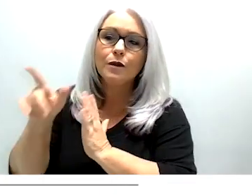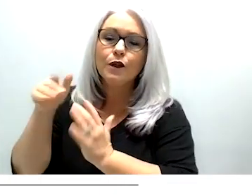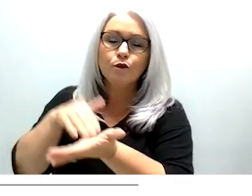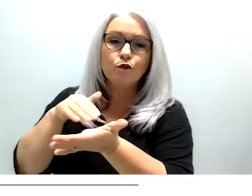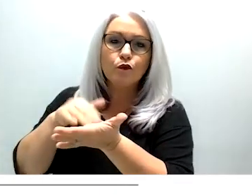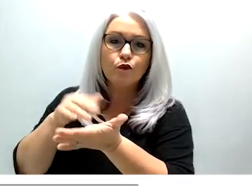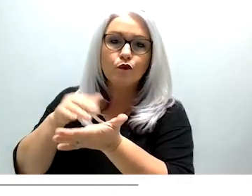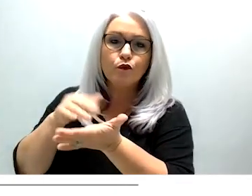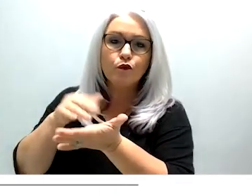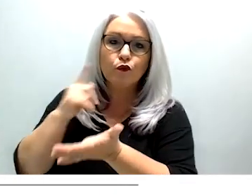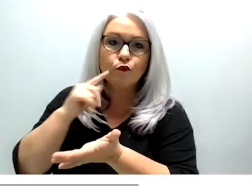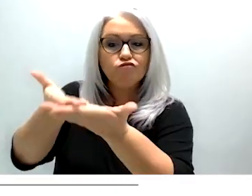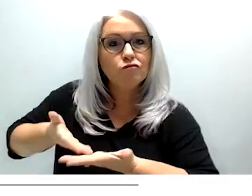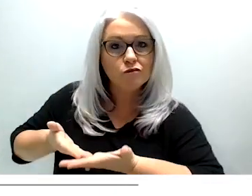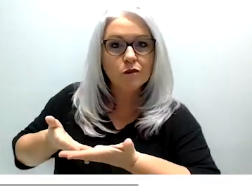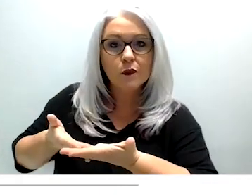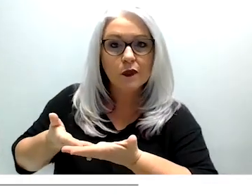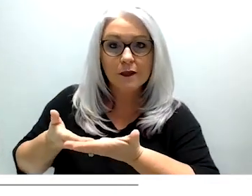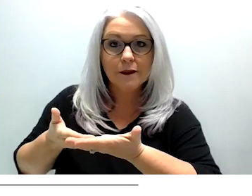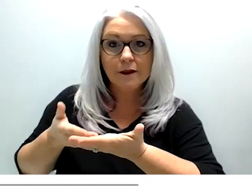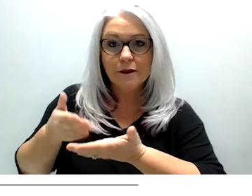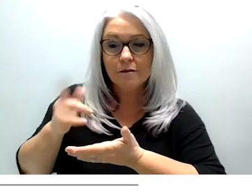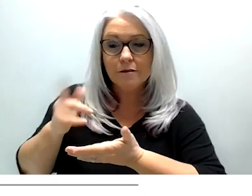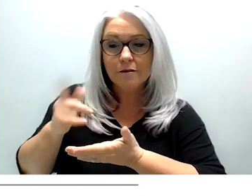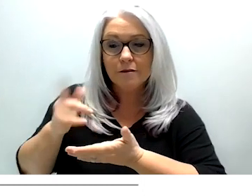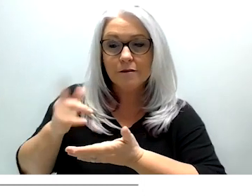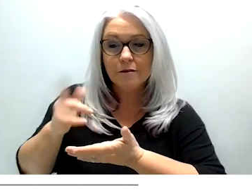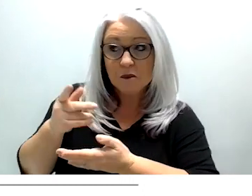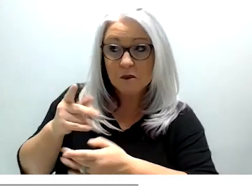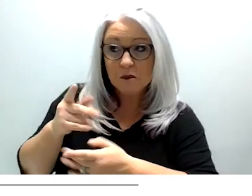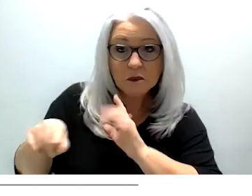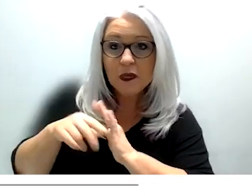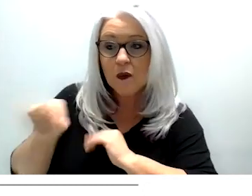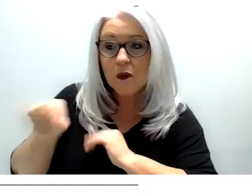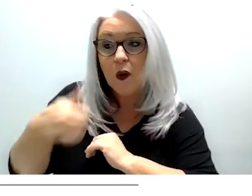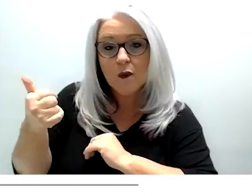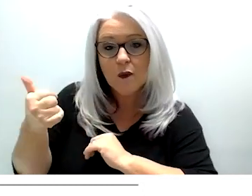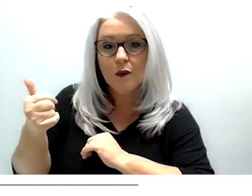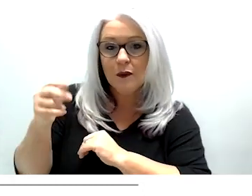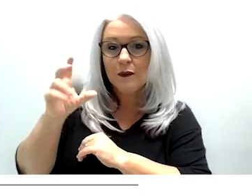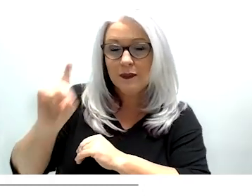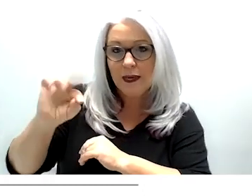diagnoses, for and against any other diagnoses. Ask providers about differential diagnoses.